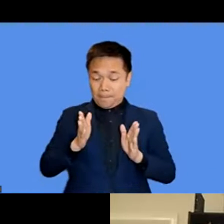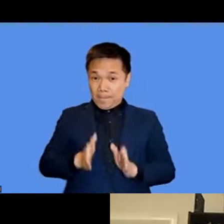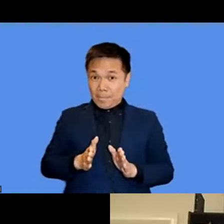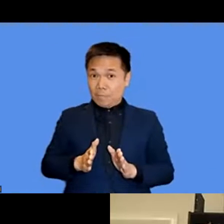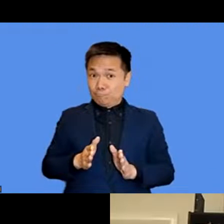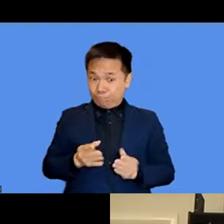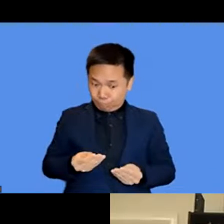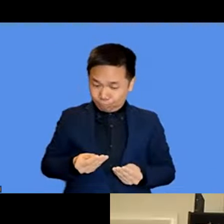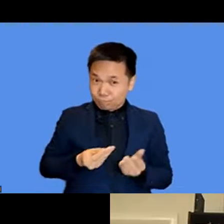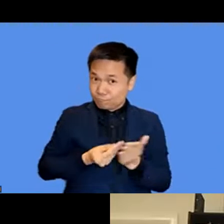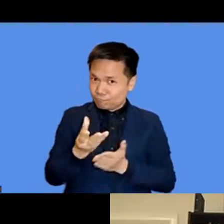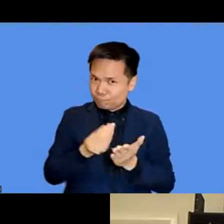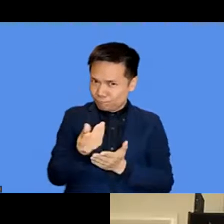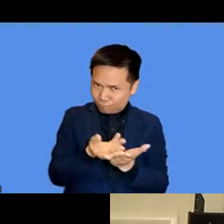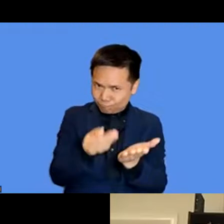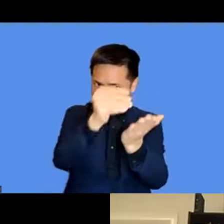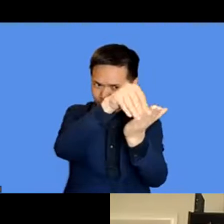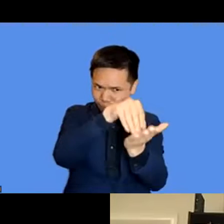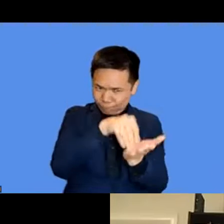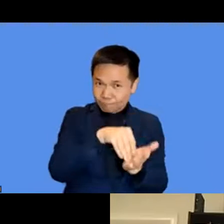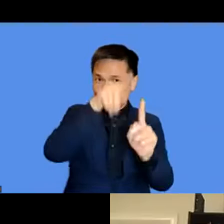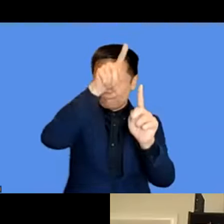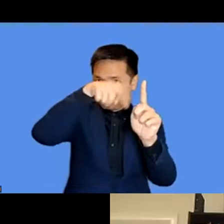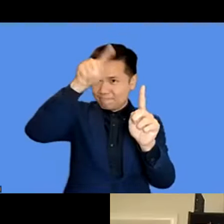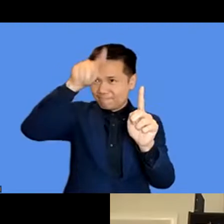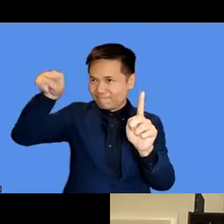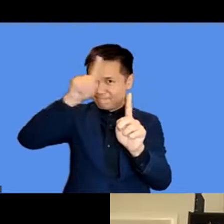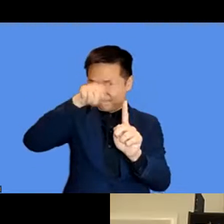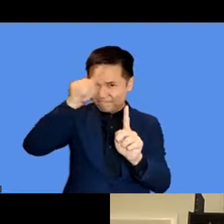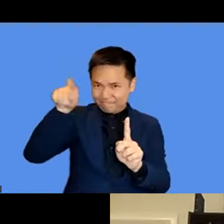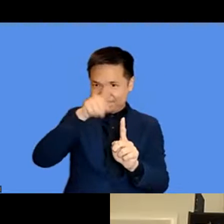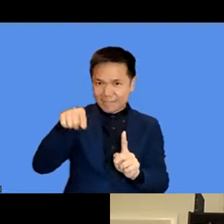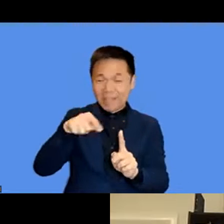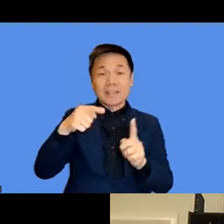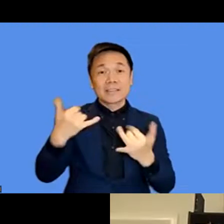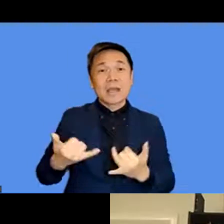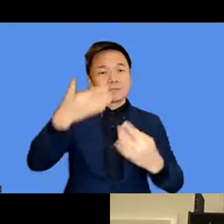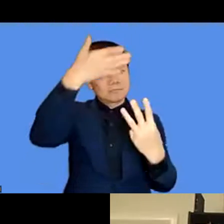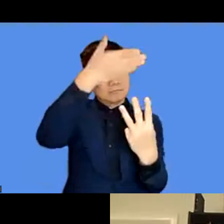I will introduce all three of them now to save time as we go through the presentations.